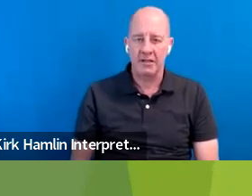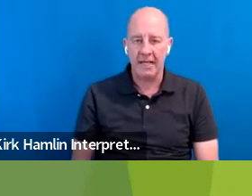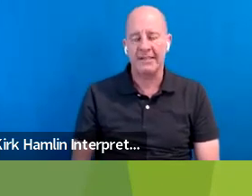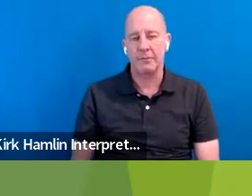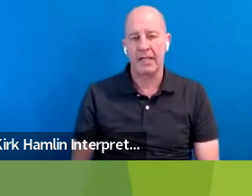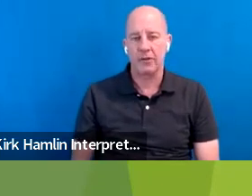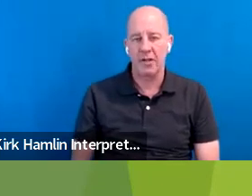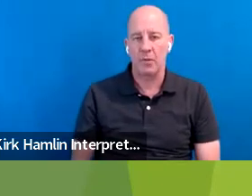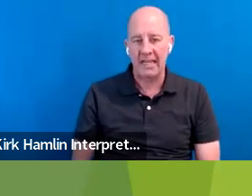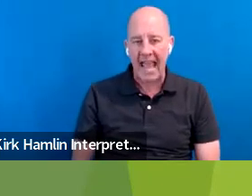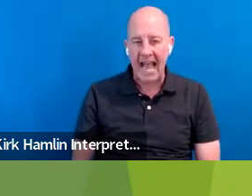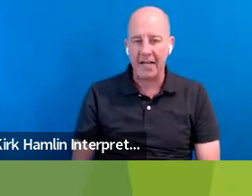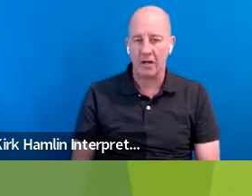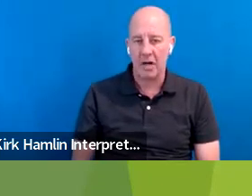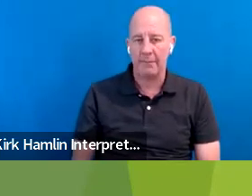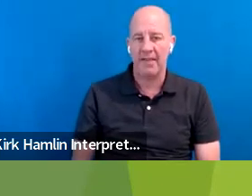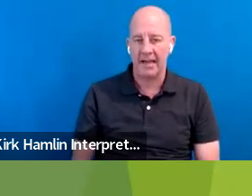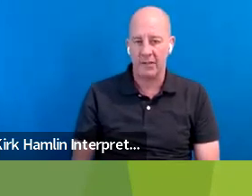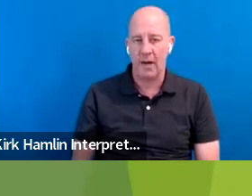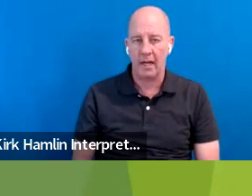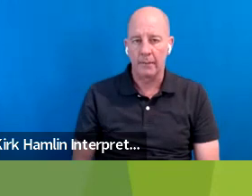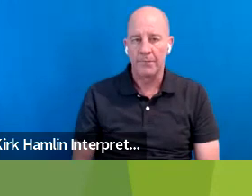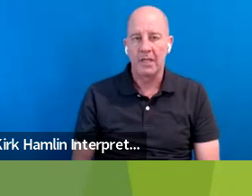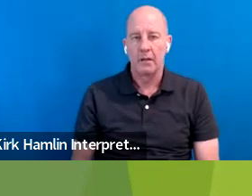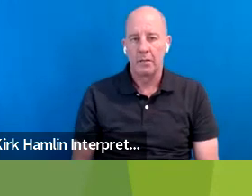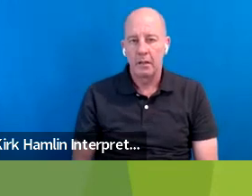can take the simple language and then we can add on top of that as well.